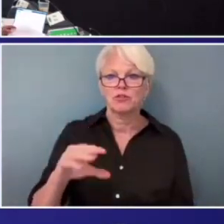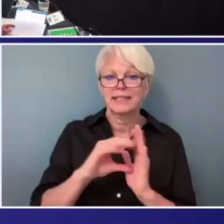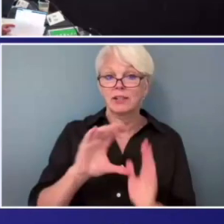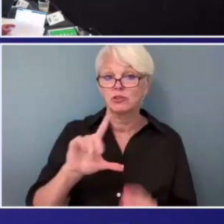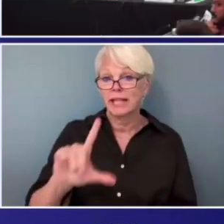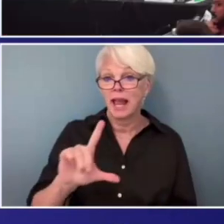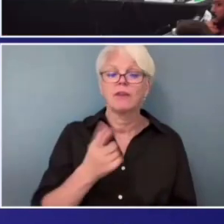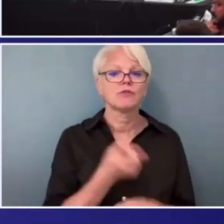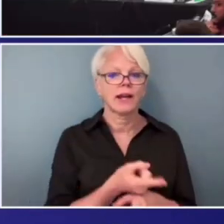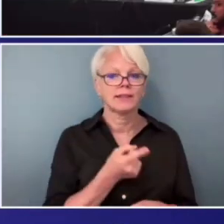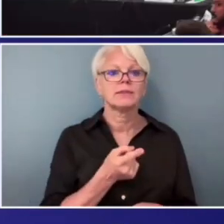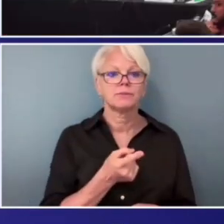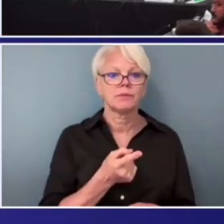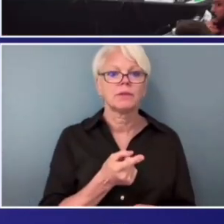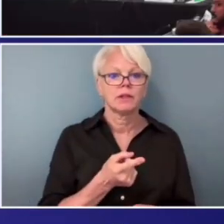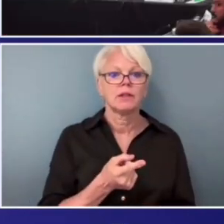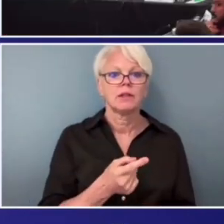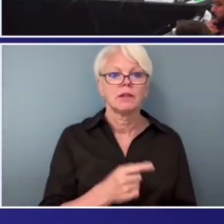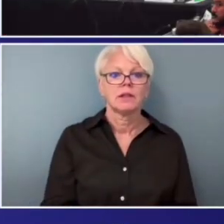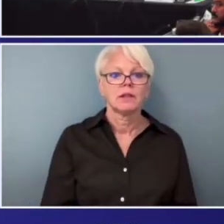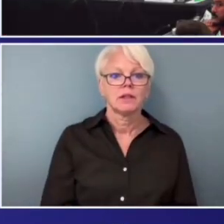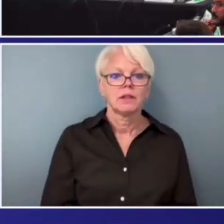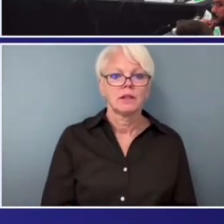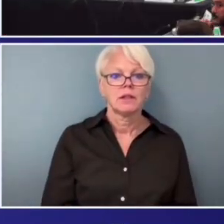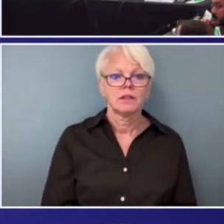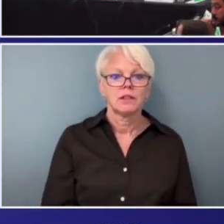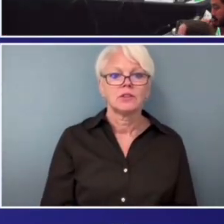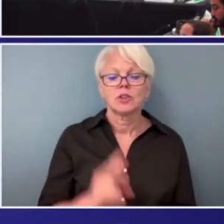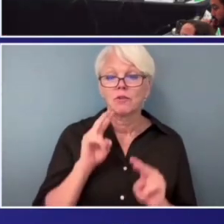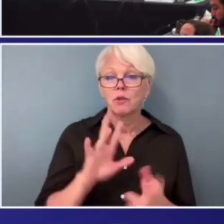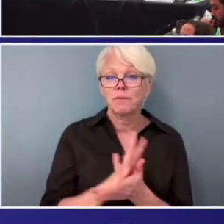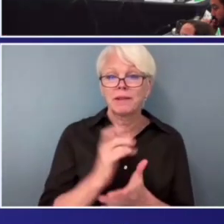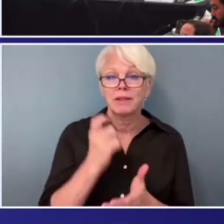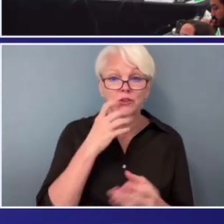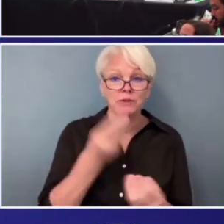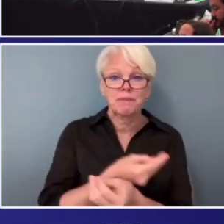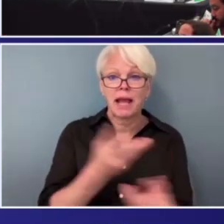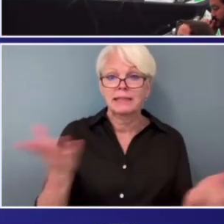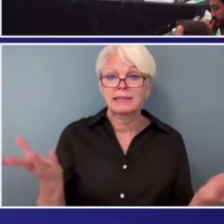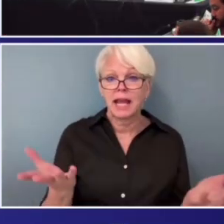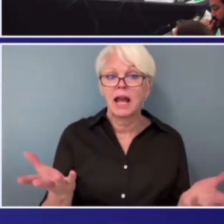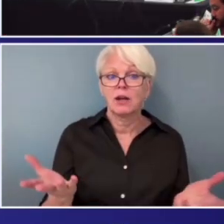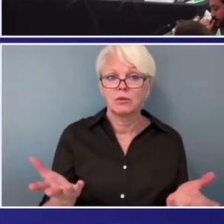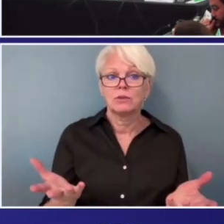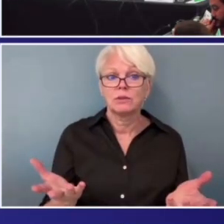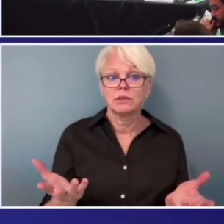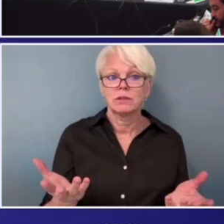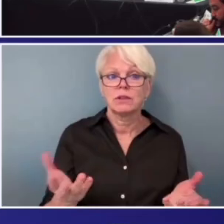So if you're looking at the paper that was just passed out, again, as a revision, you're on page 11.